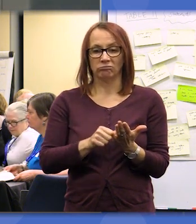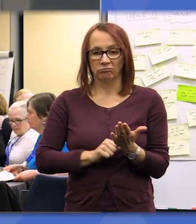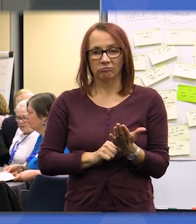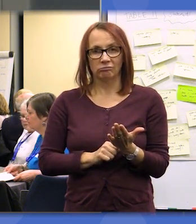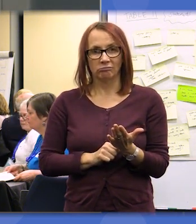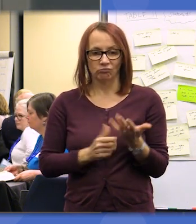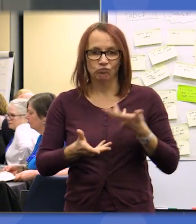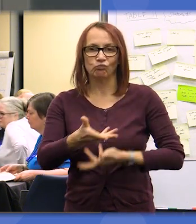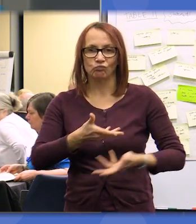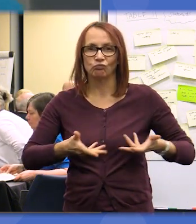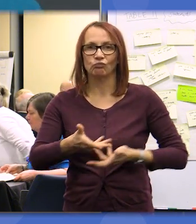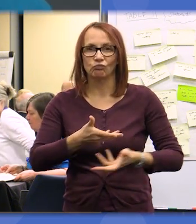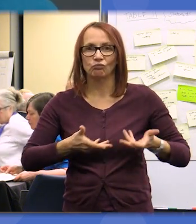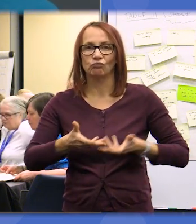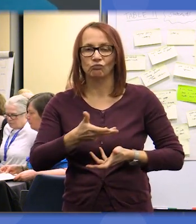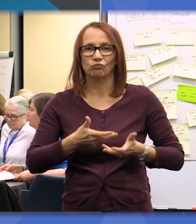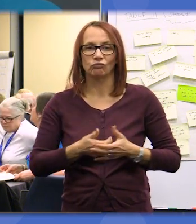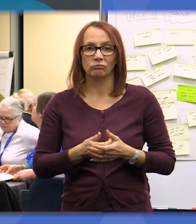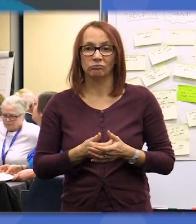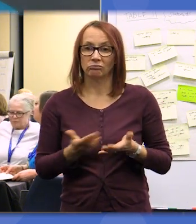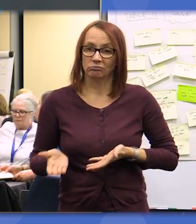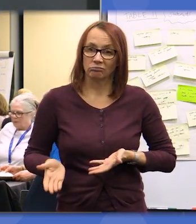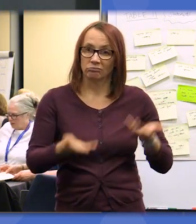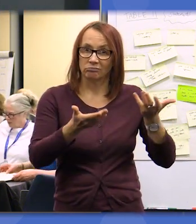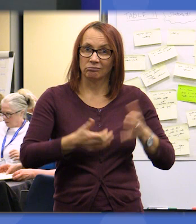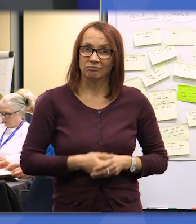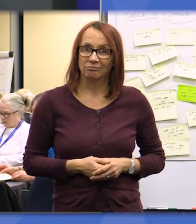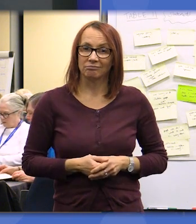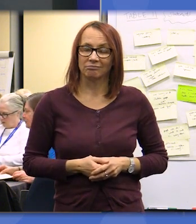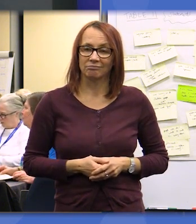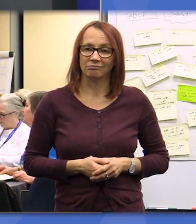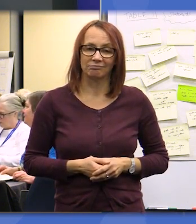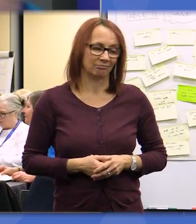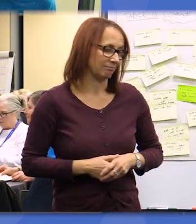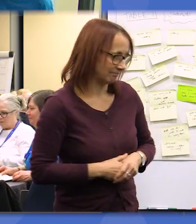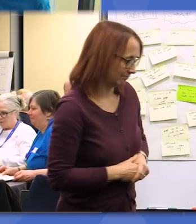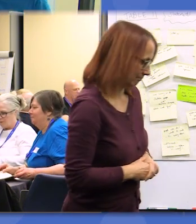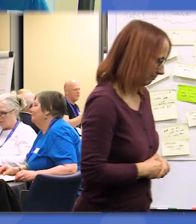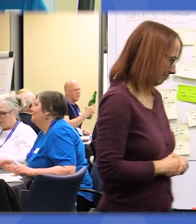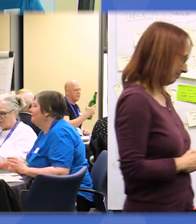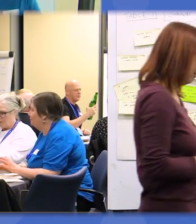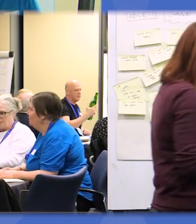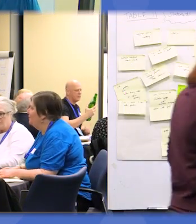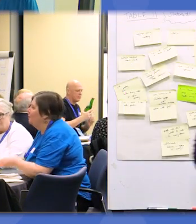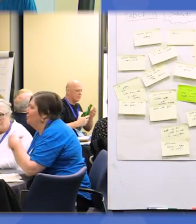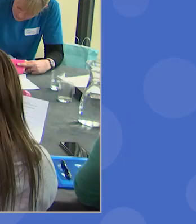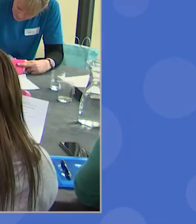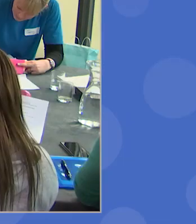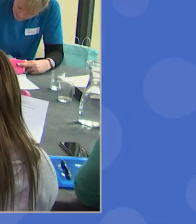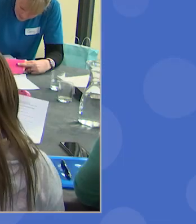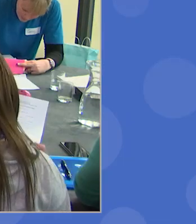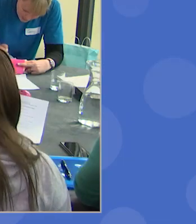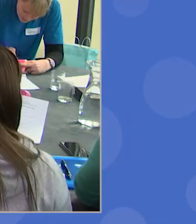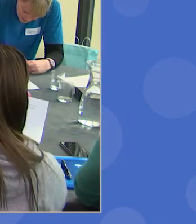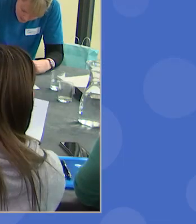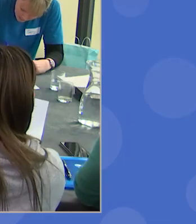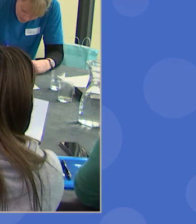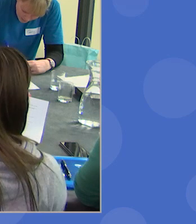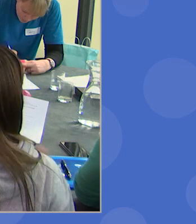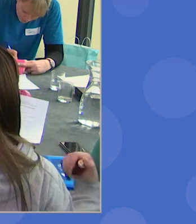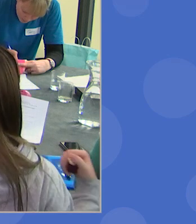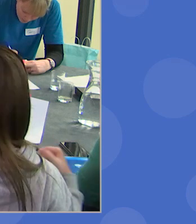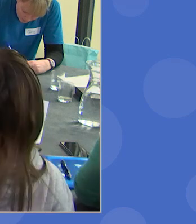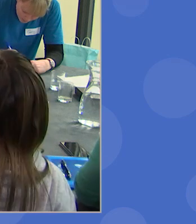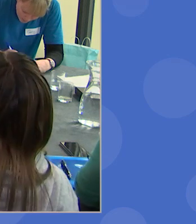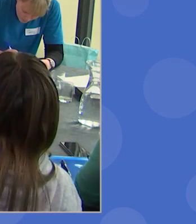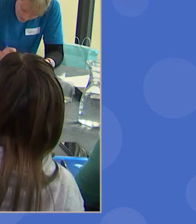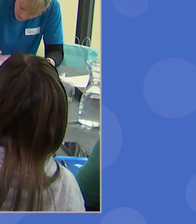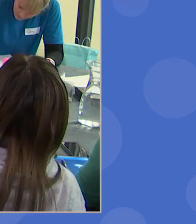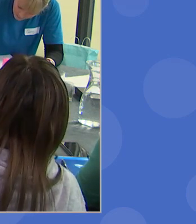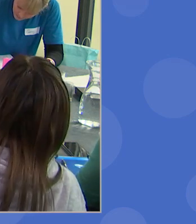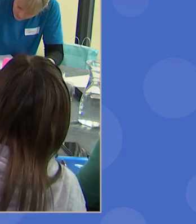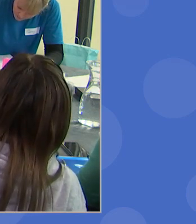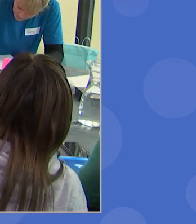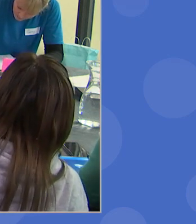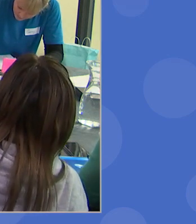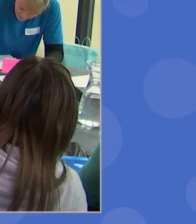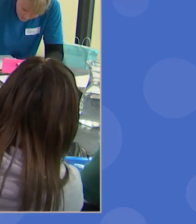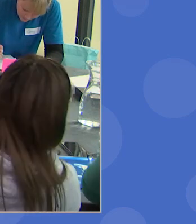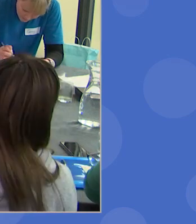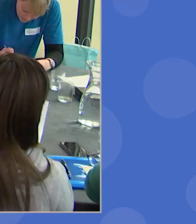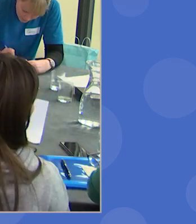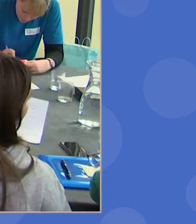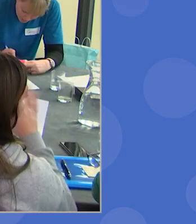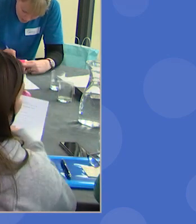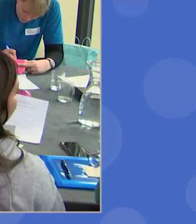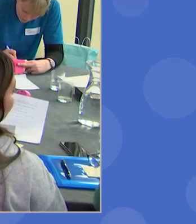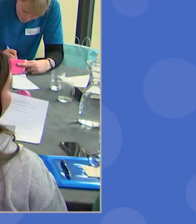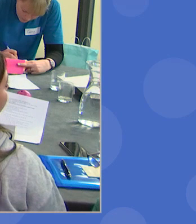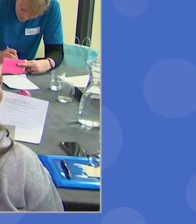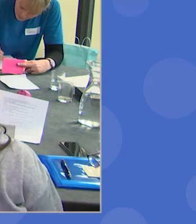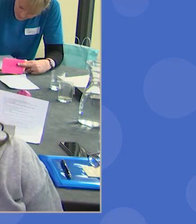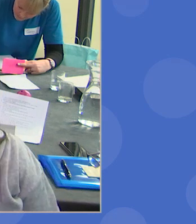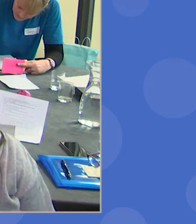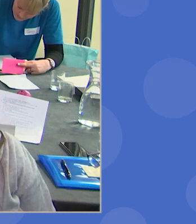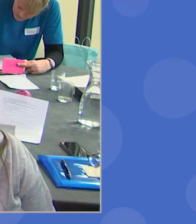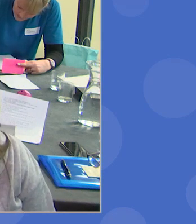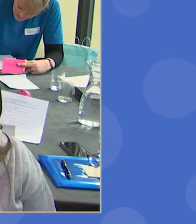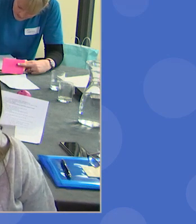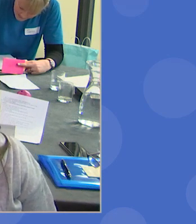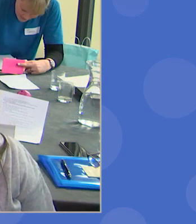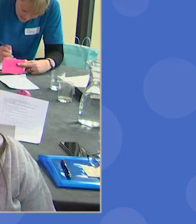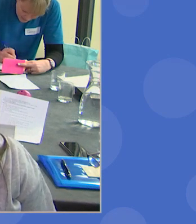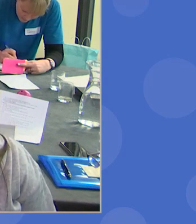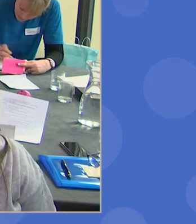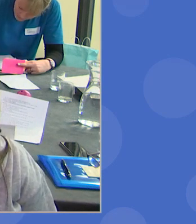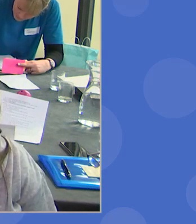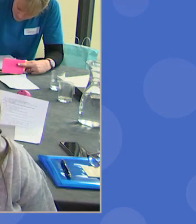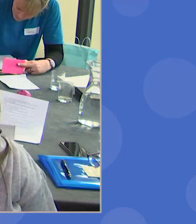we're going to be discussing now over to you it really is over to you hi all I've